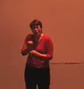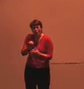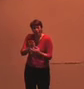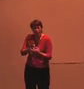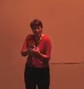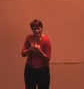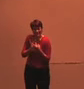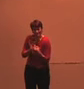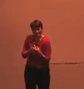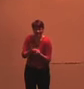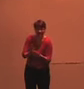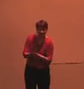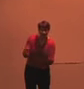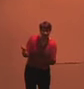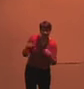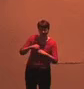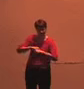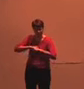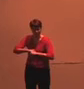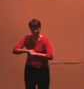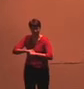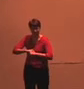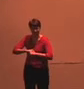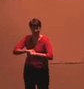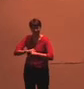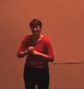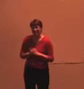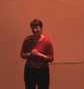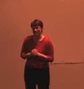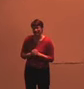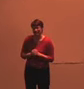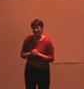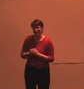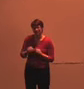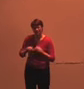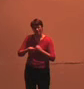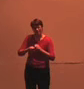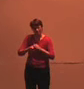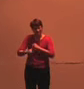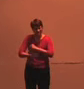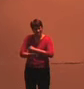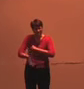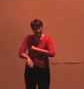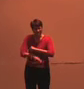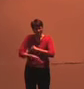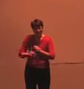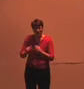and protected feelings? It's the fundamental theme of house, I think.